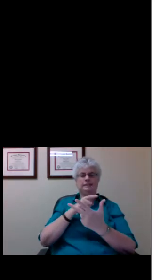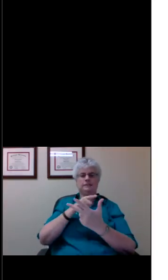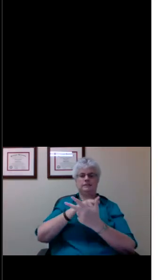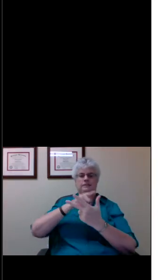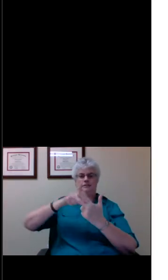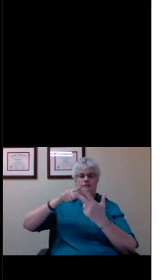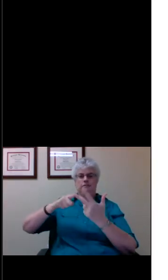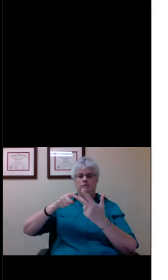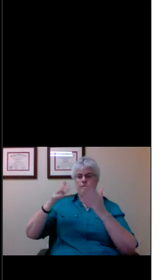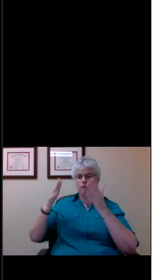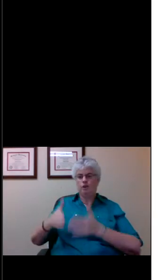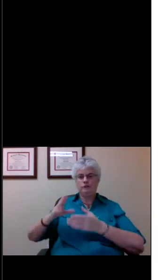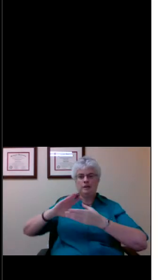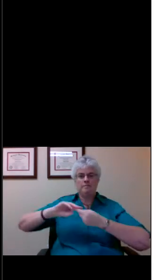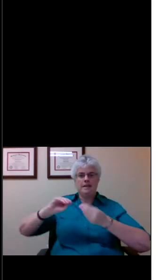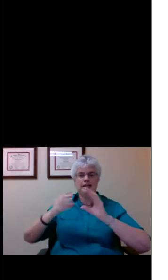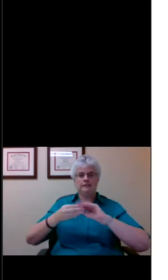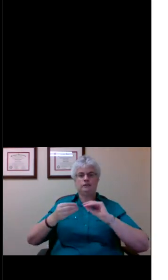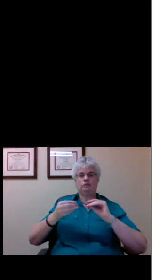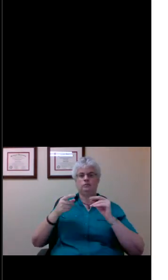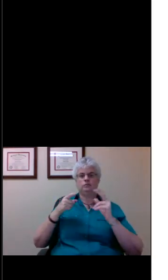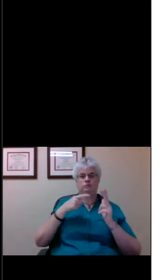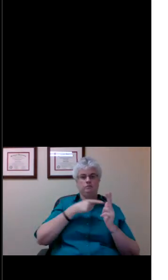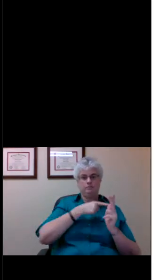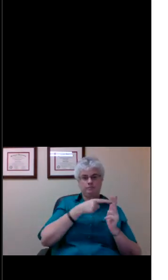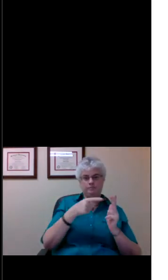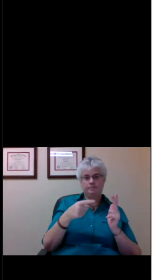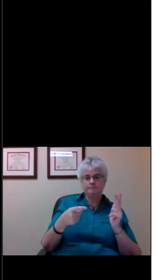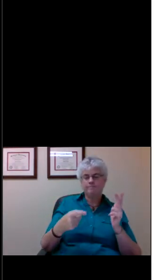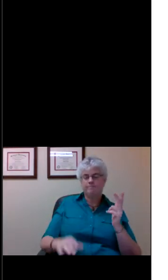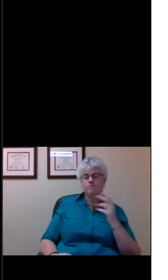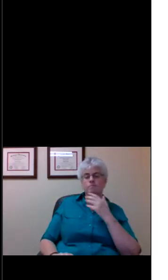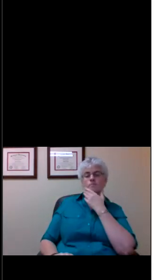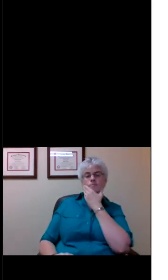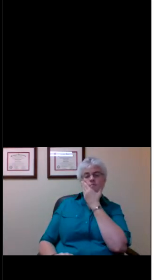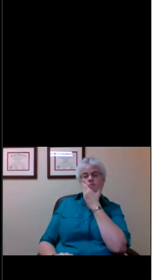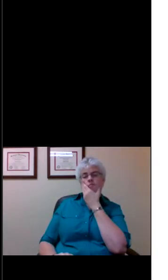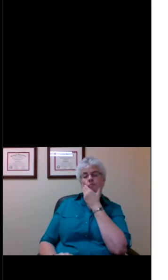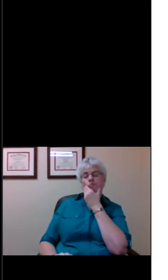different ways that they express their trauma. So it can impact the